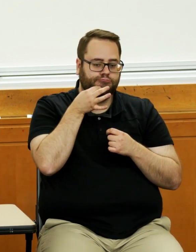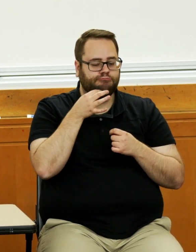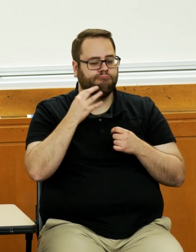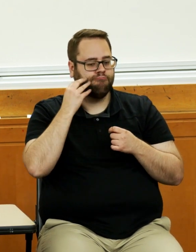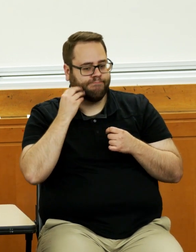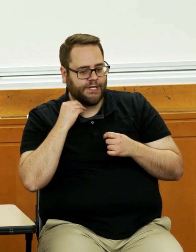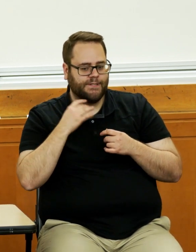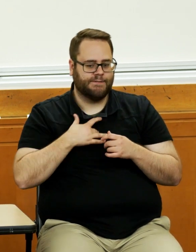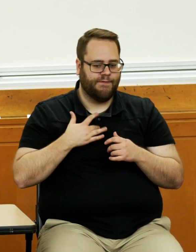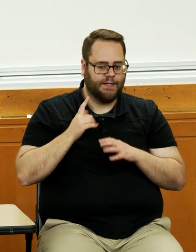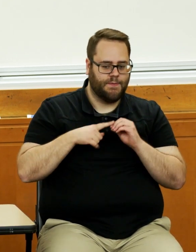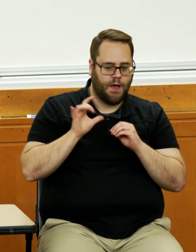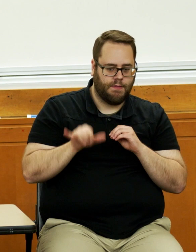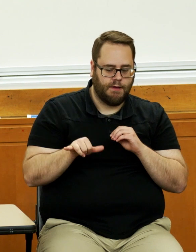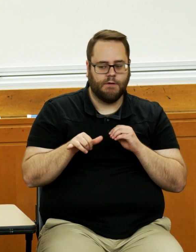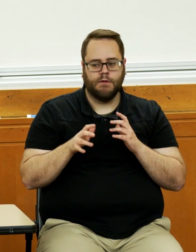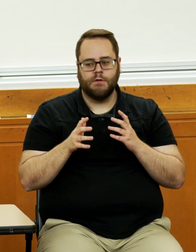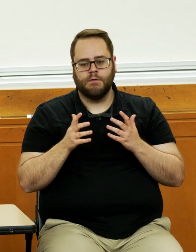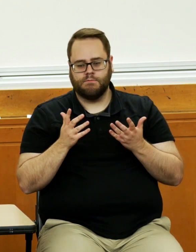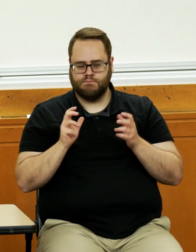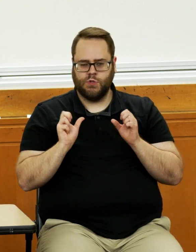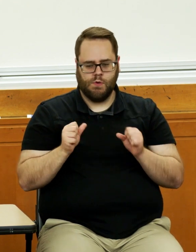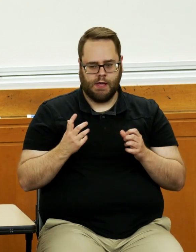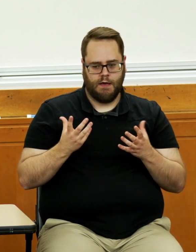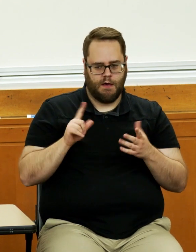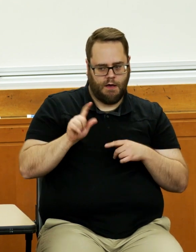feelings about it.” You can feel out, you can ask them, “Is this something that you